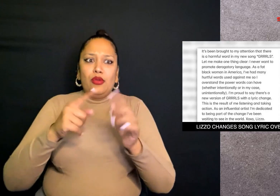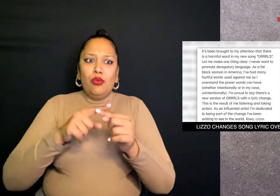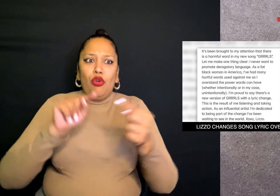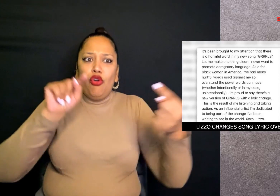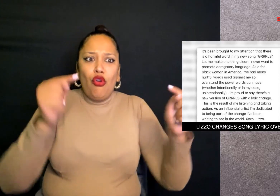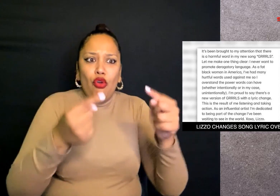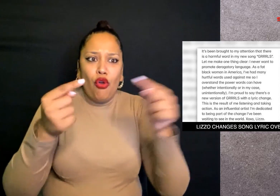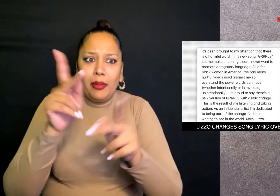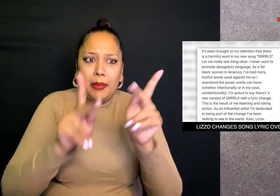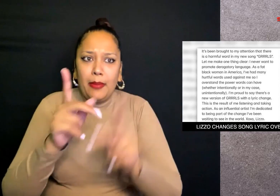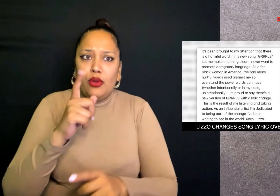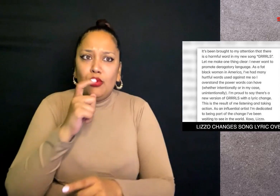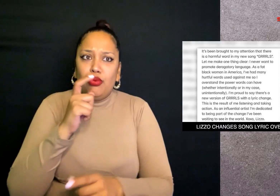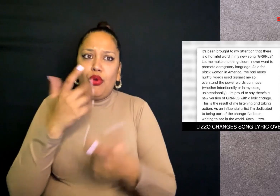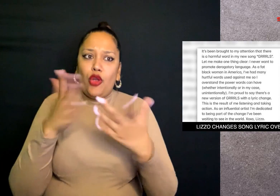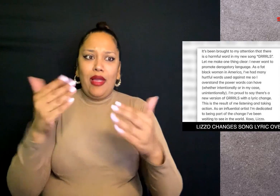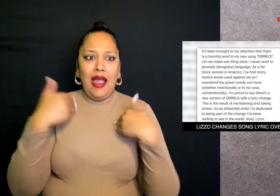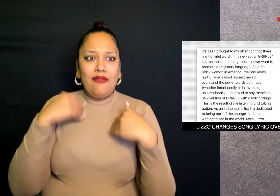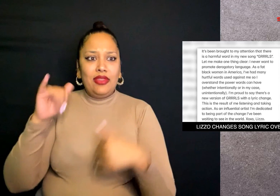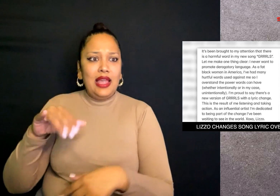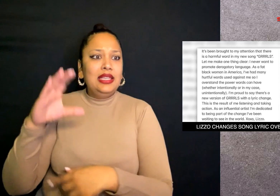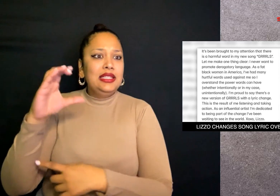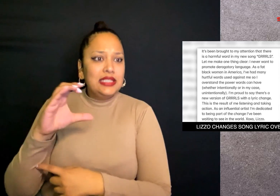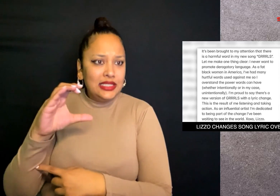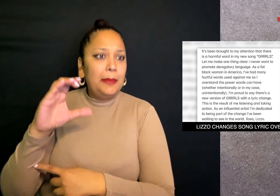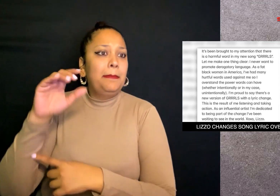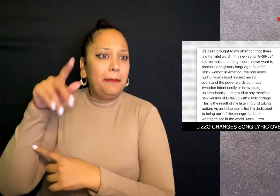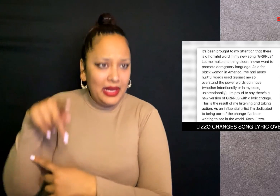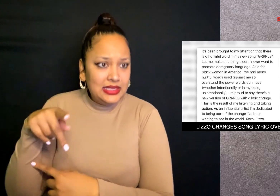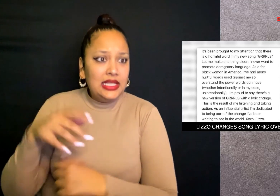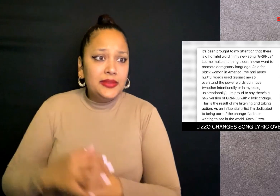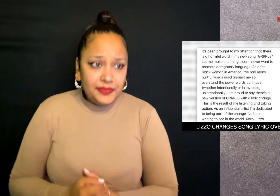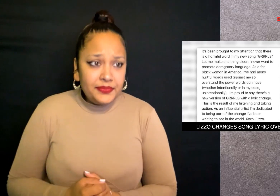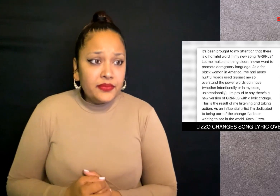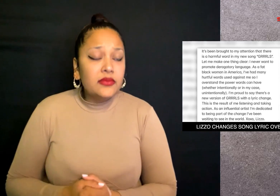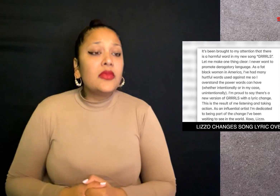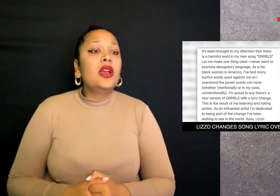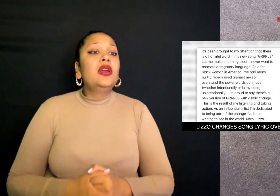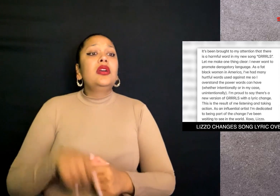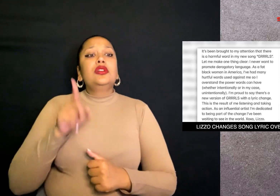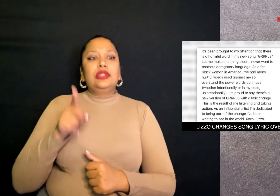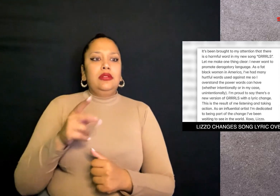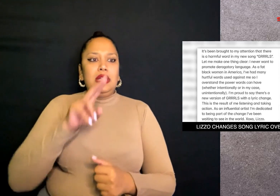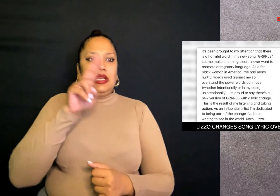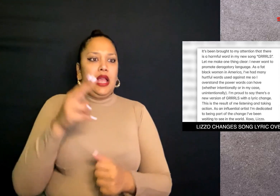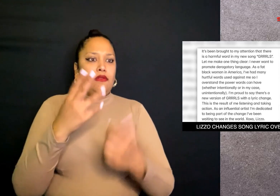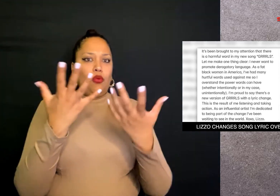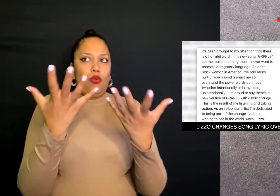did not realize it was a harmful word and she was not intentionally trying to hurt people